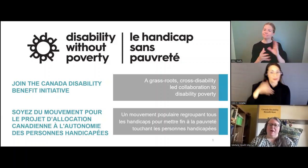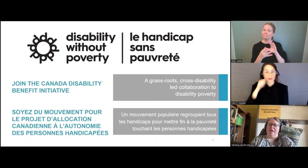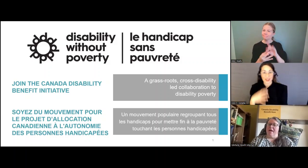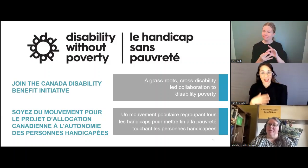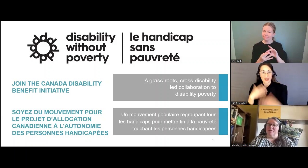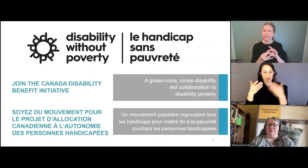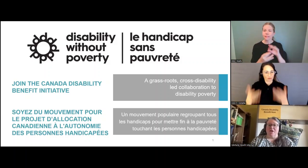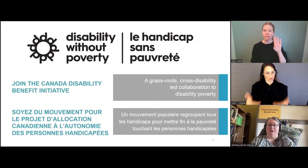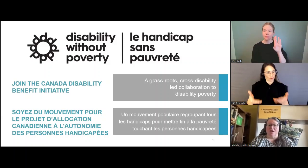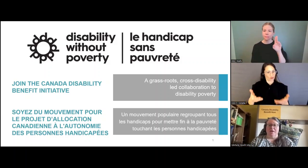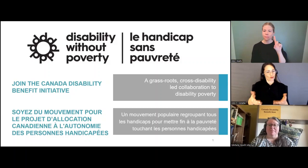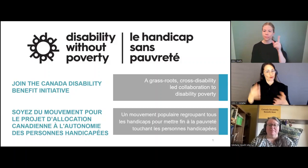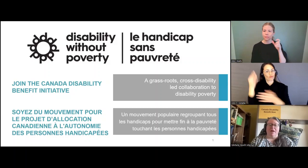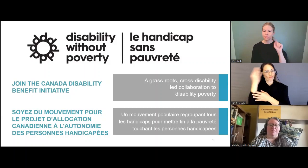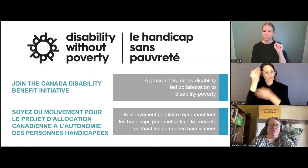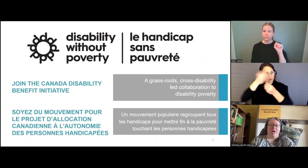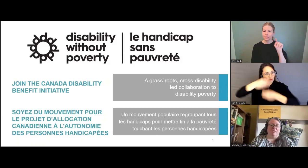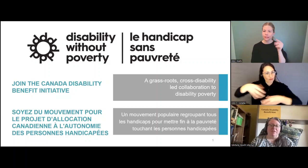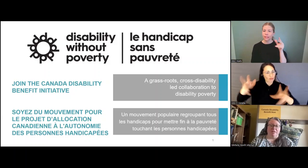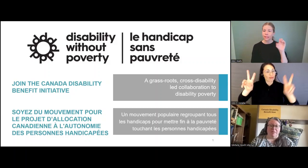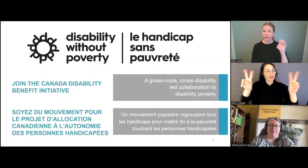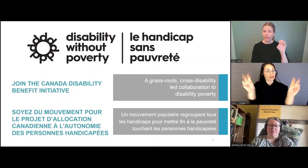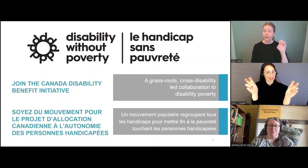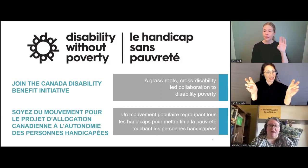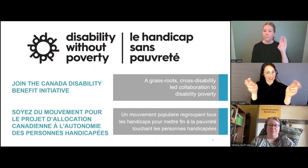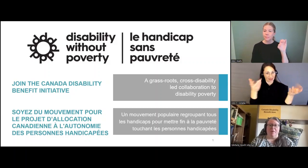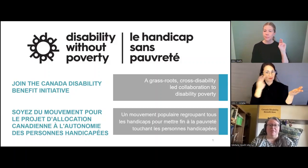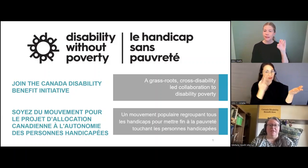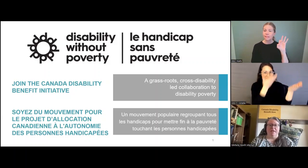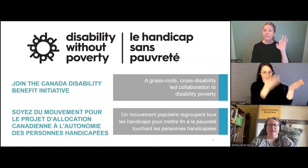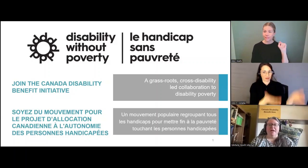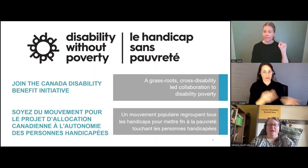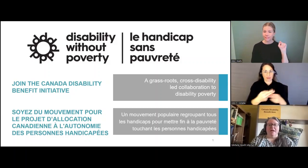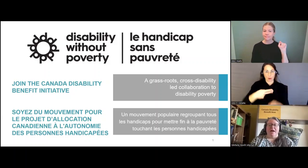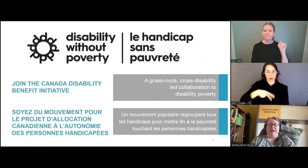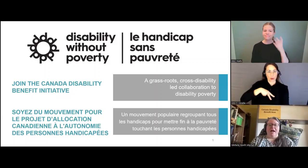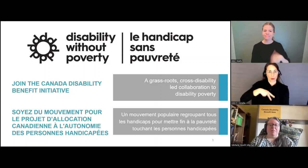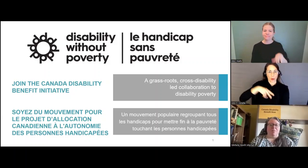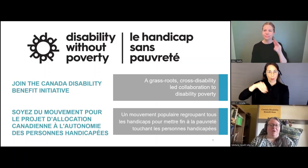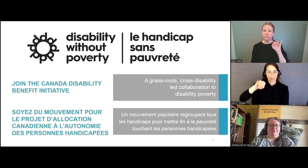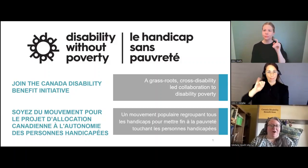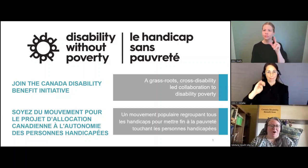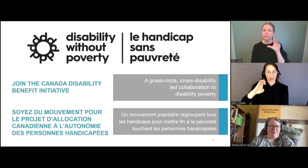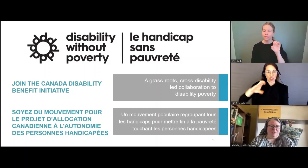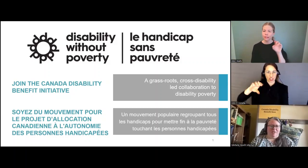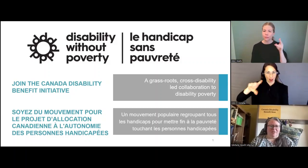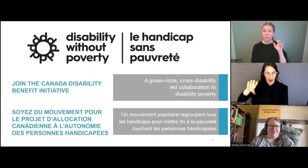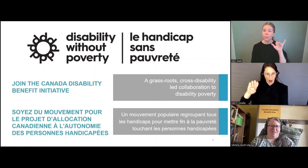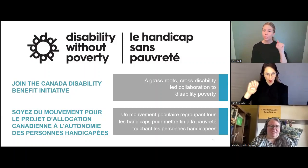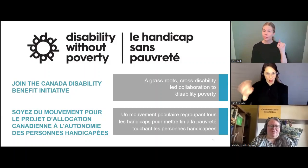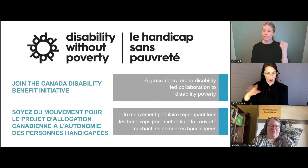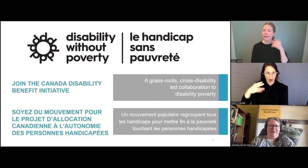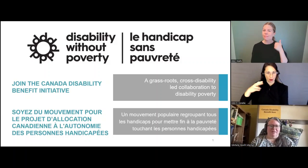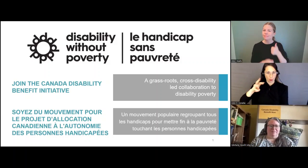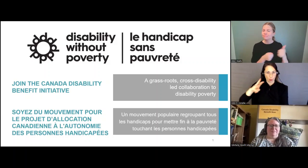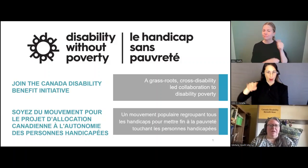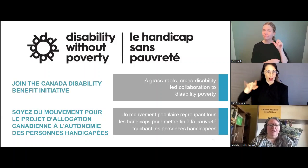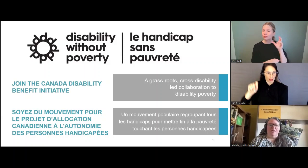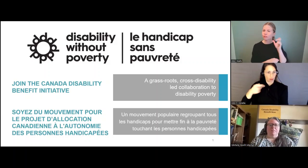MY NAME IS MICHELLE HEWITT. I AM THE CHAIR OF DISABILITY WITHOUT POVERTY AND I WILL BE ONE OF OUR HOSTS FOR TODAY'S EVENT.